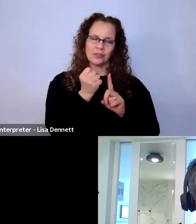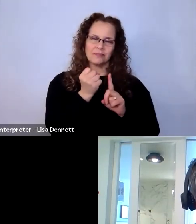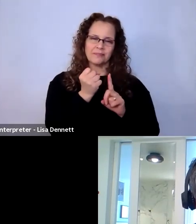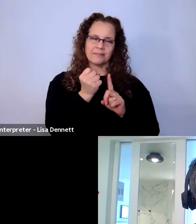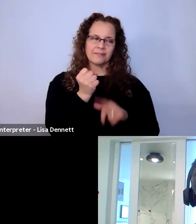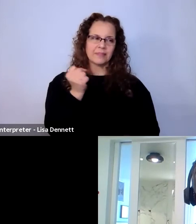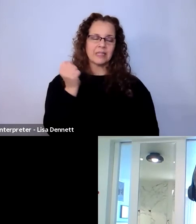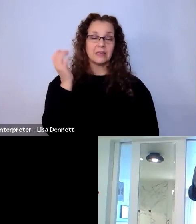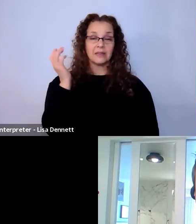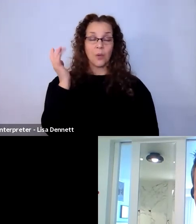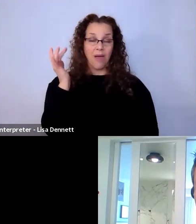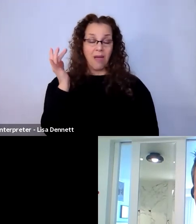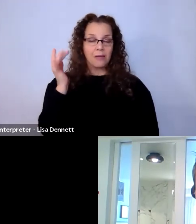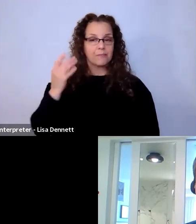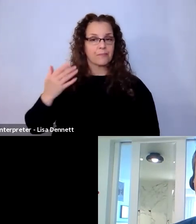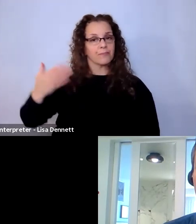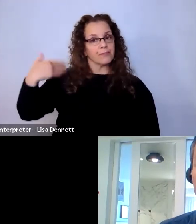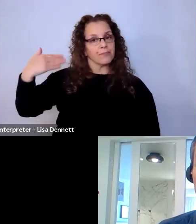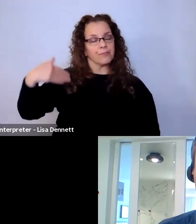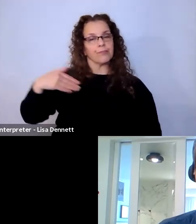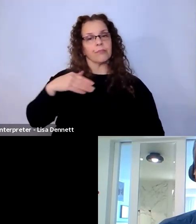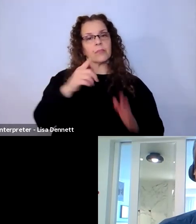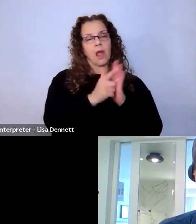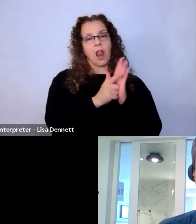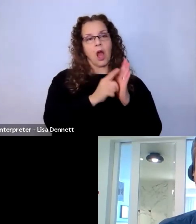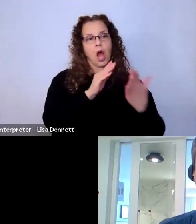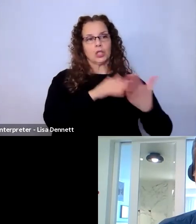In the past, these lawsuits would just extort basically a certain amount